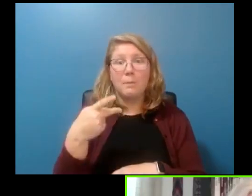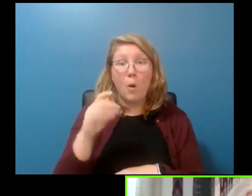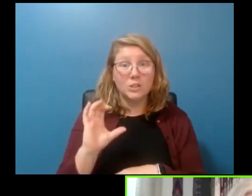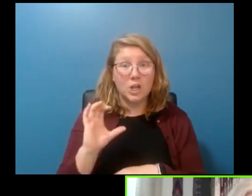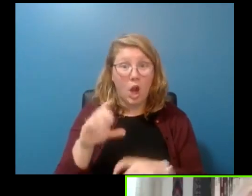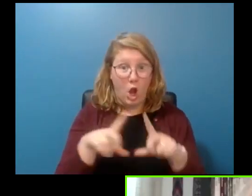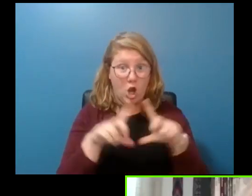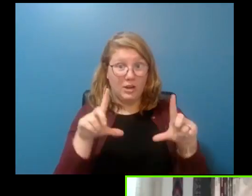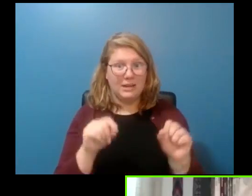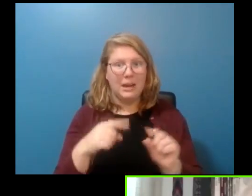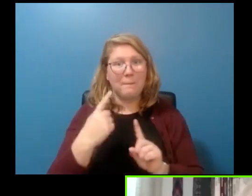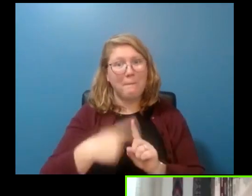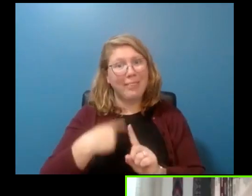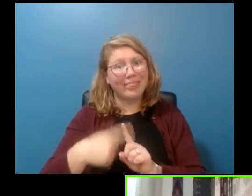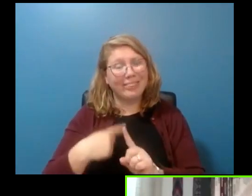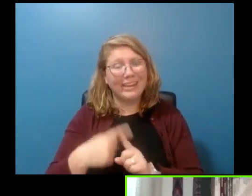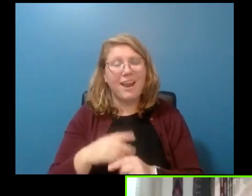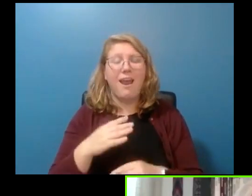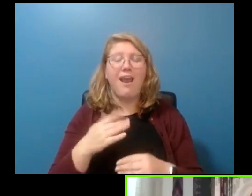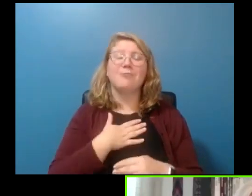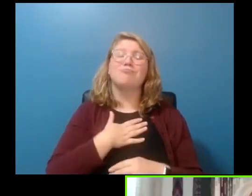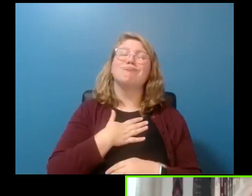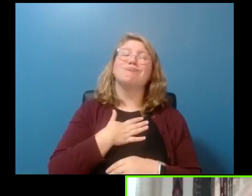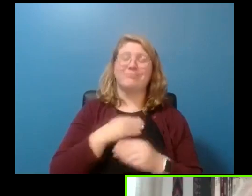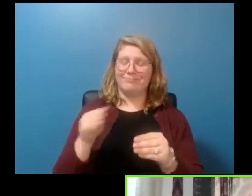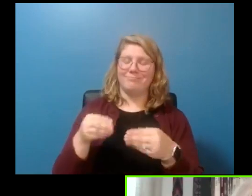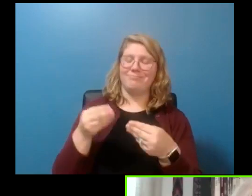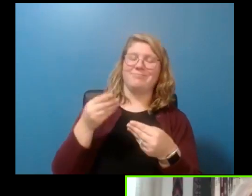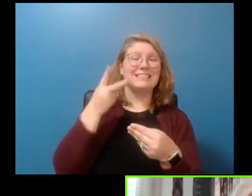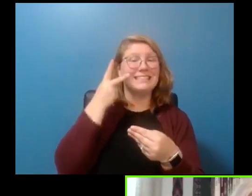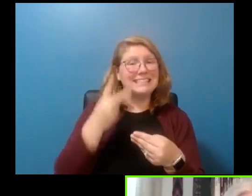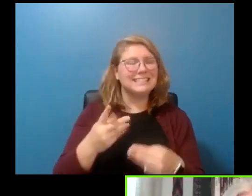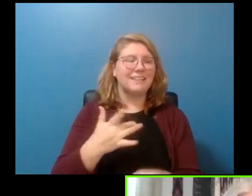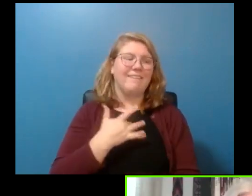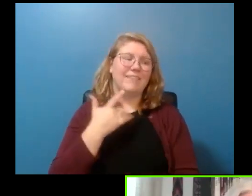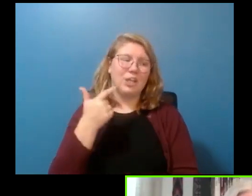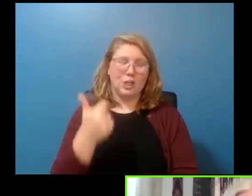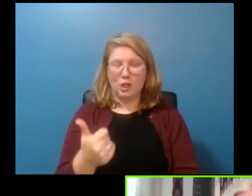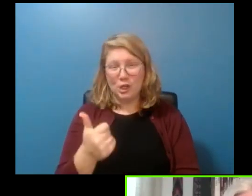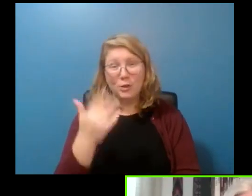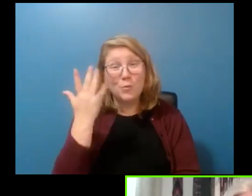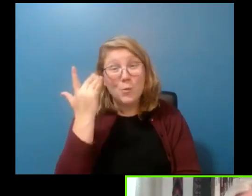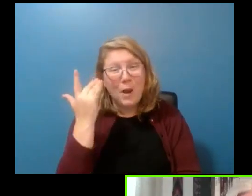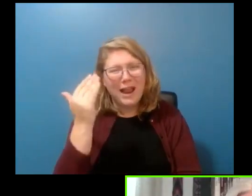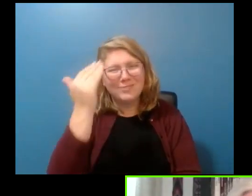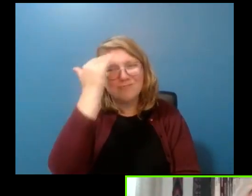Whether it is dancing in the kitchen with your kids looking foolish, a walk around the